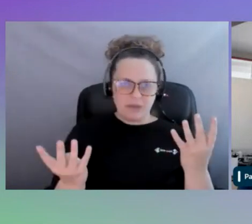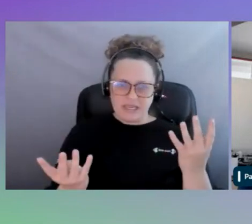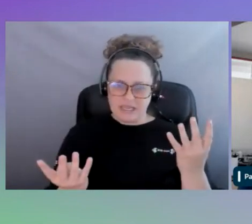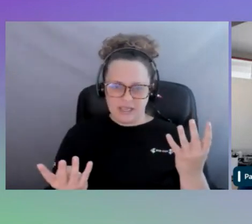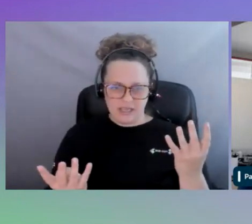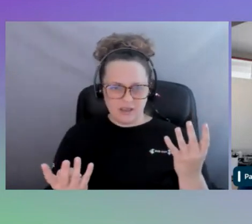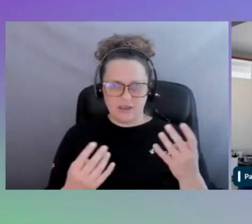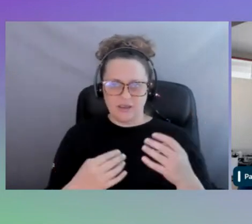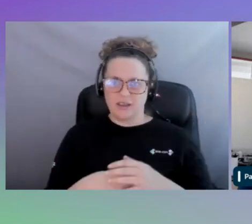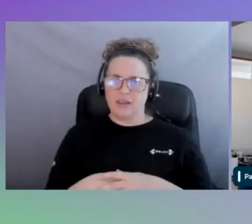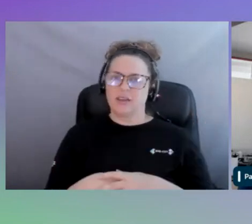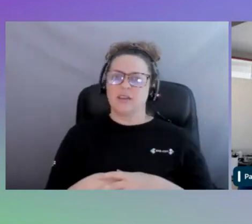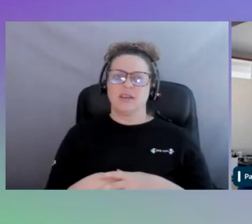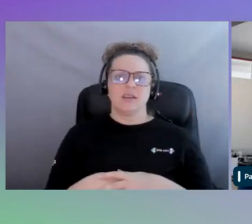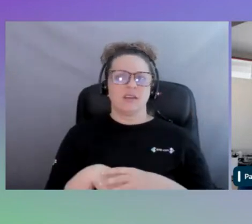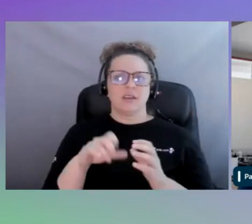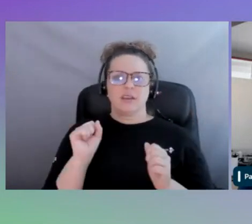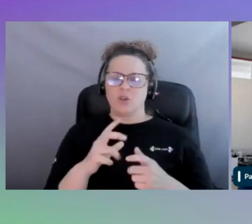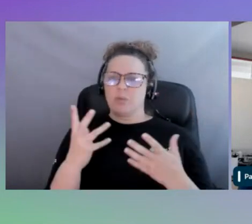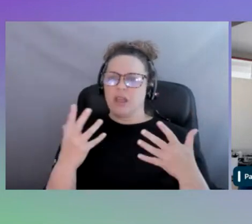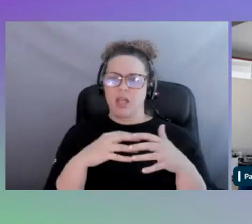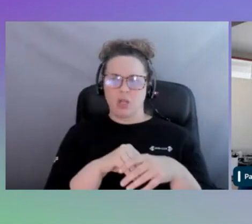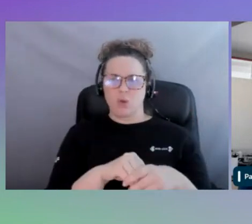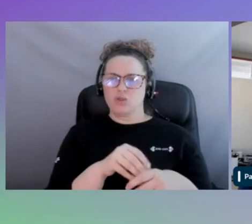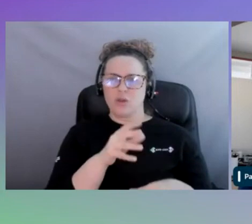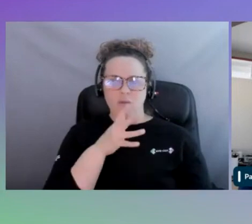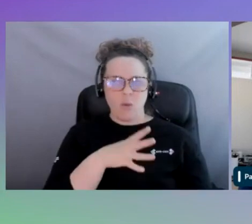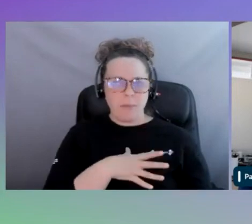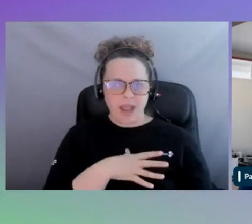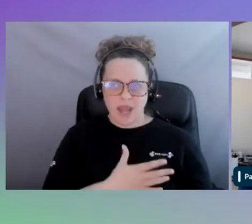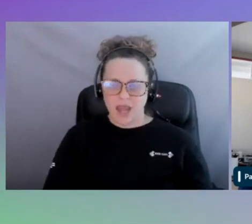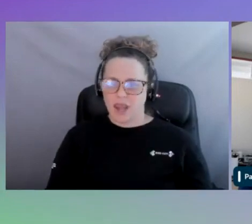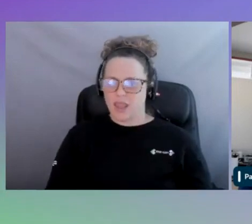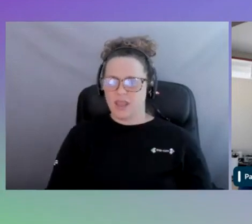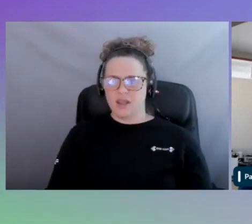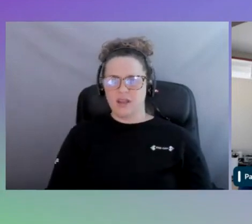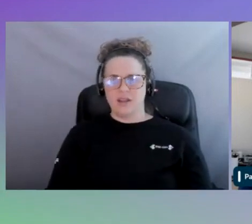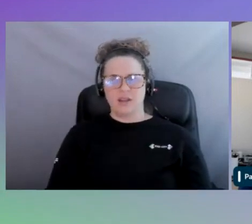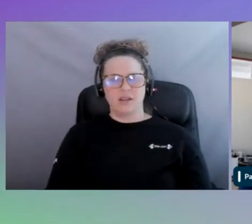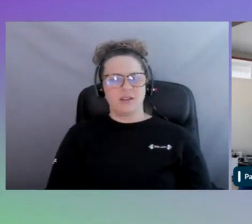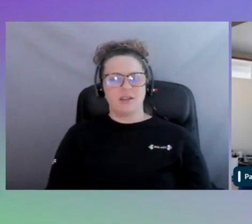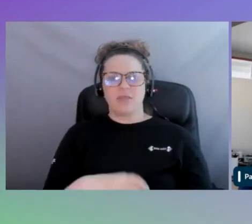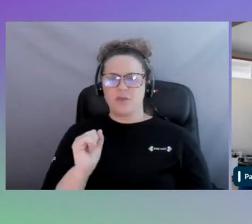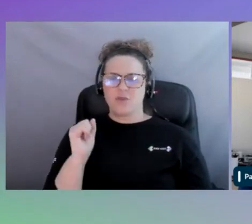of women. Uh, so those are all examples of ERG or employee